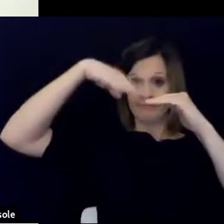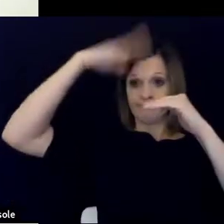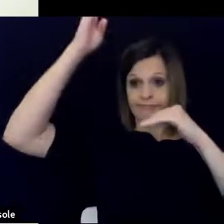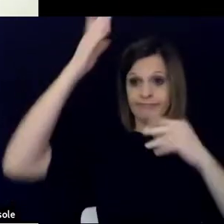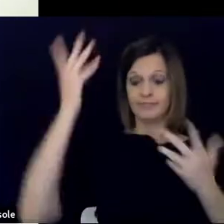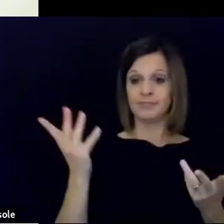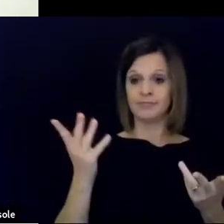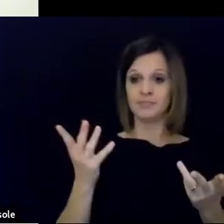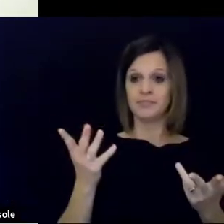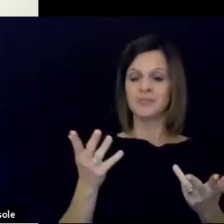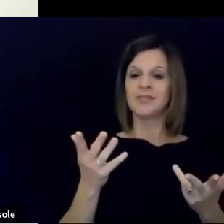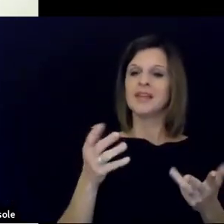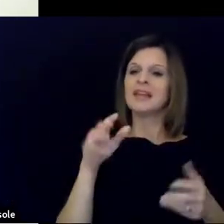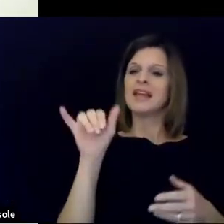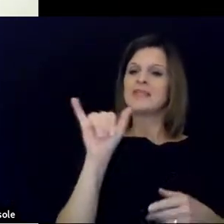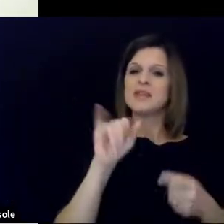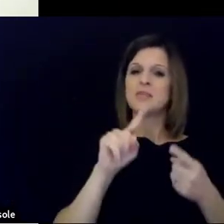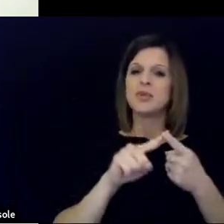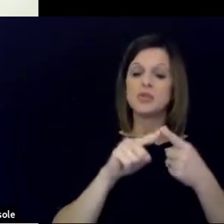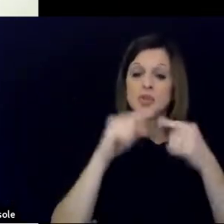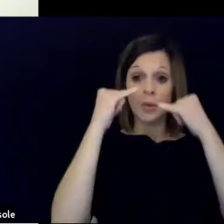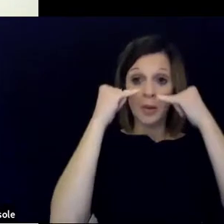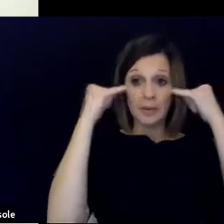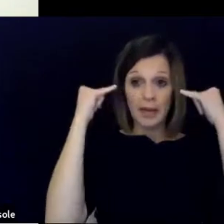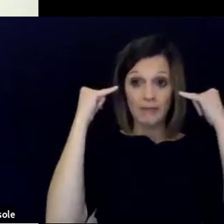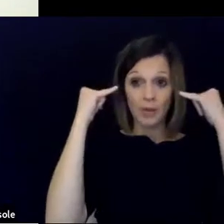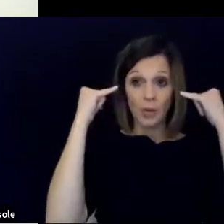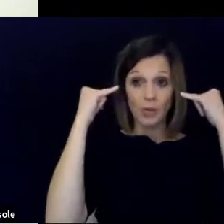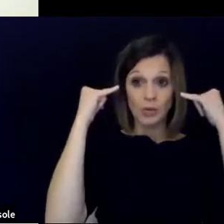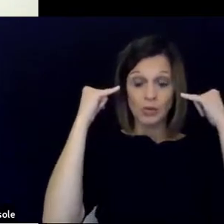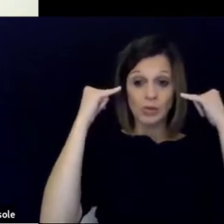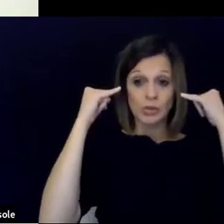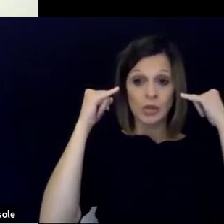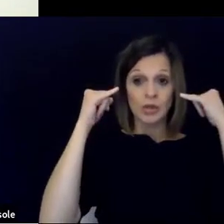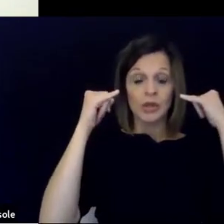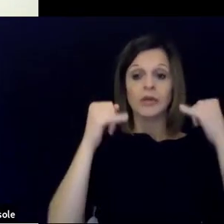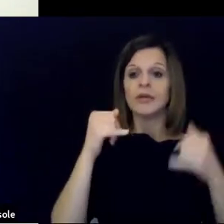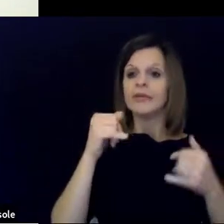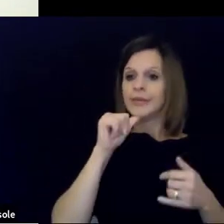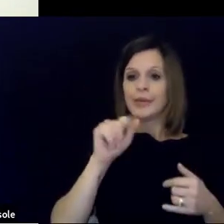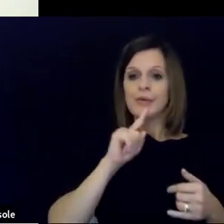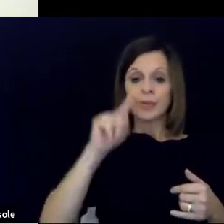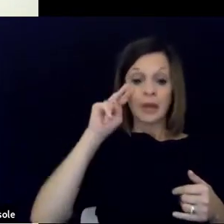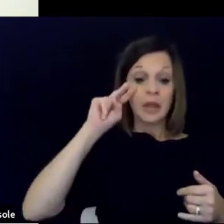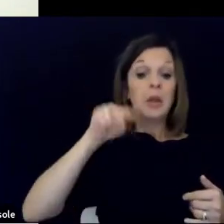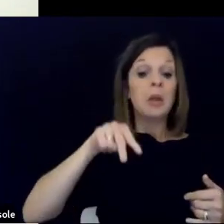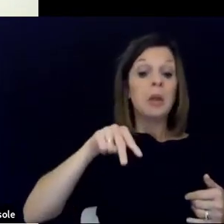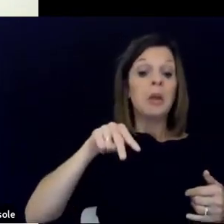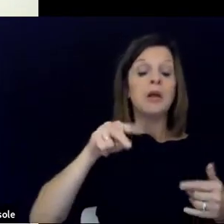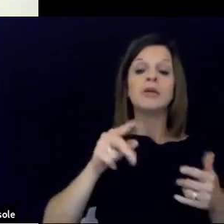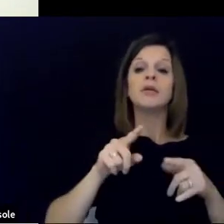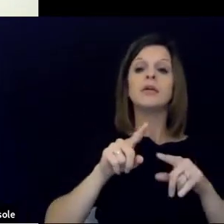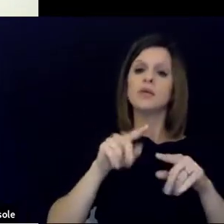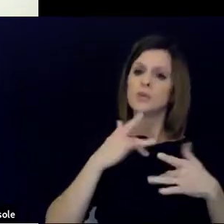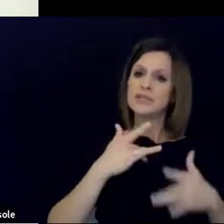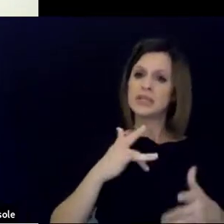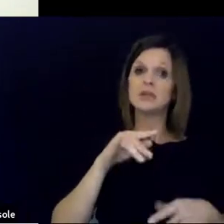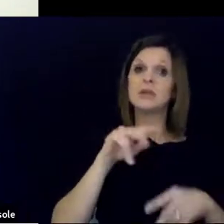you haven't looking down at the bottom. We look out through the top of our eyes. So if that's blocked, if you're upside down,